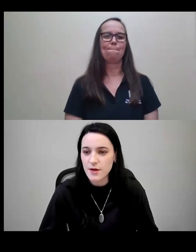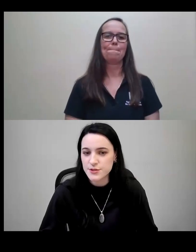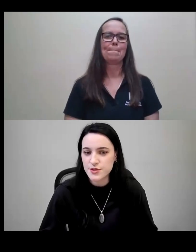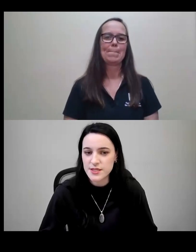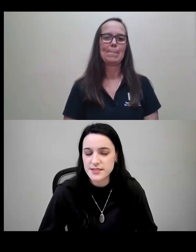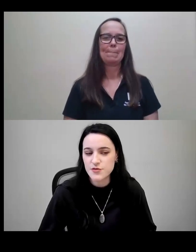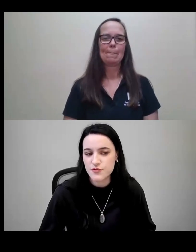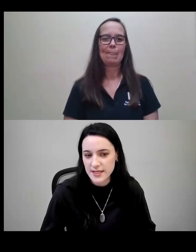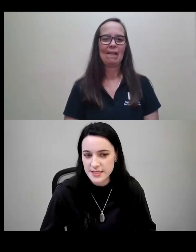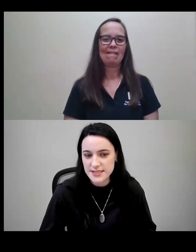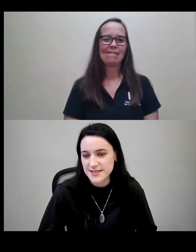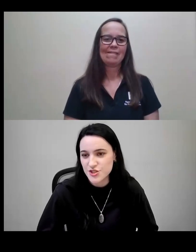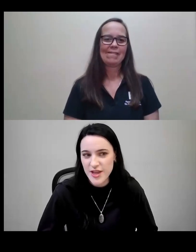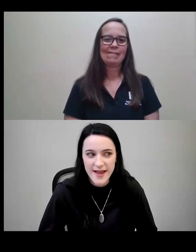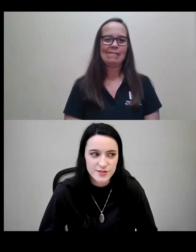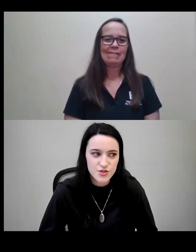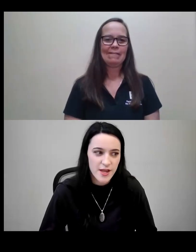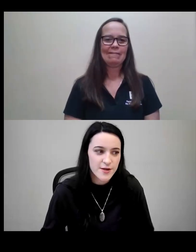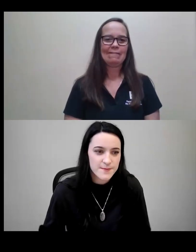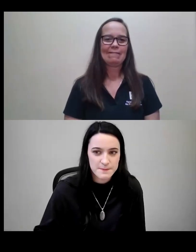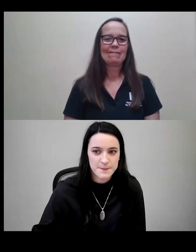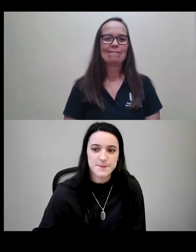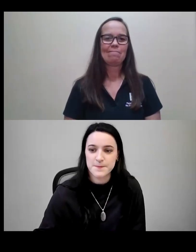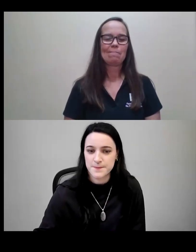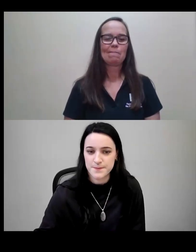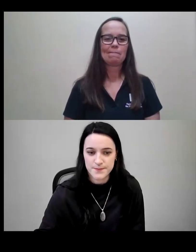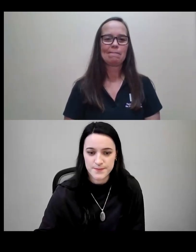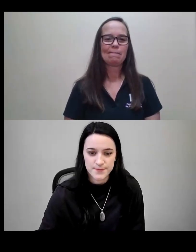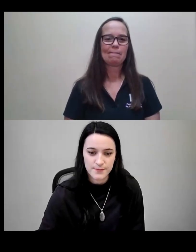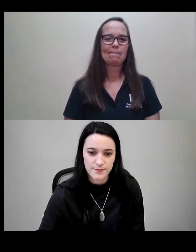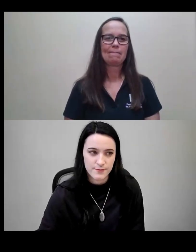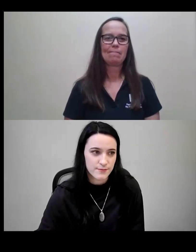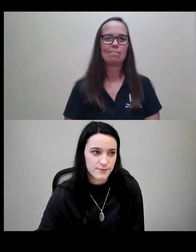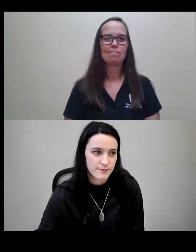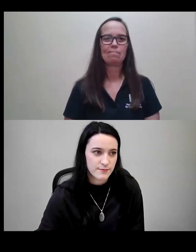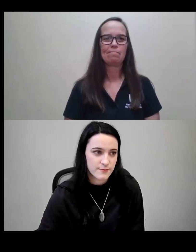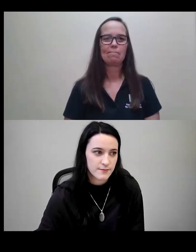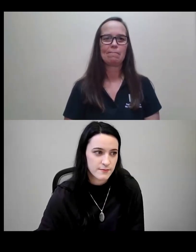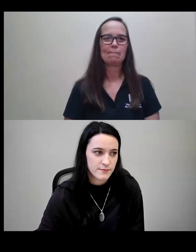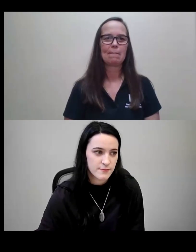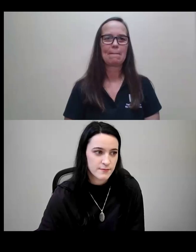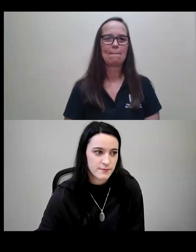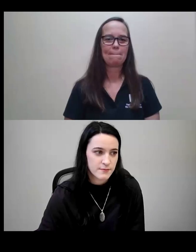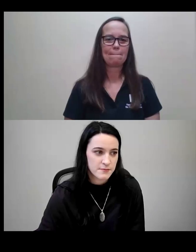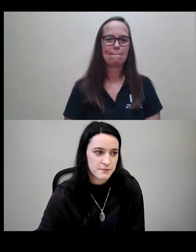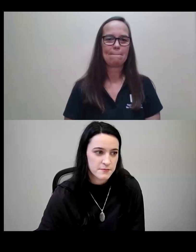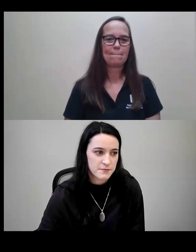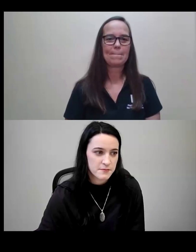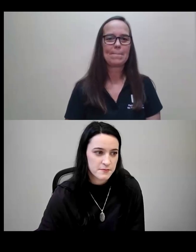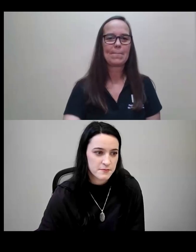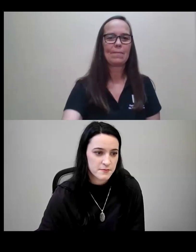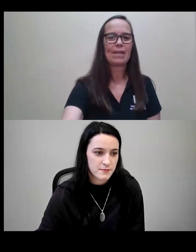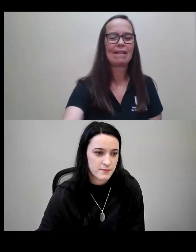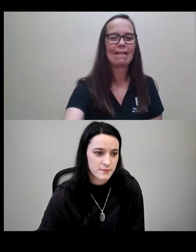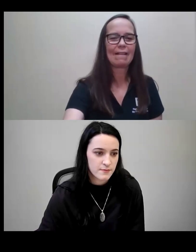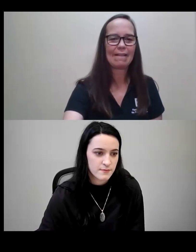take this opportunity to write this in the chat and share.